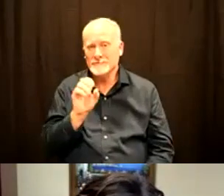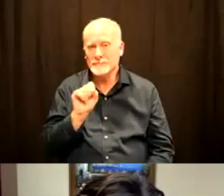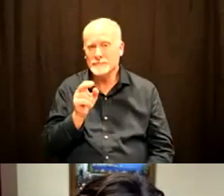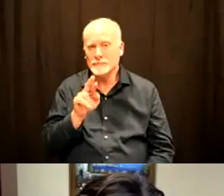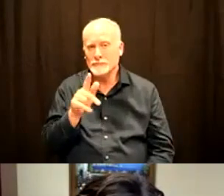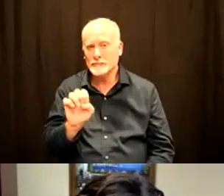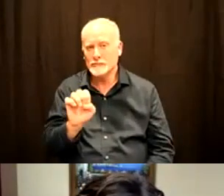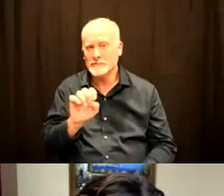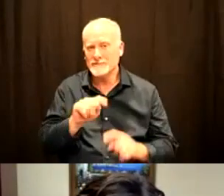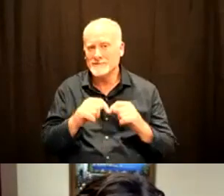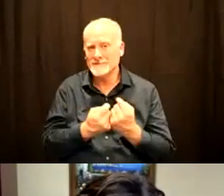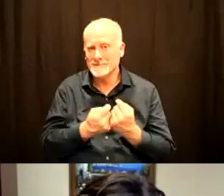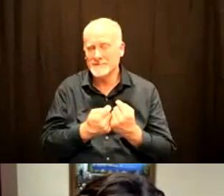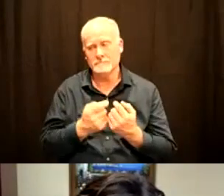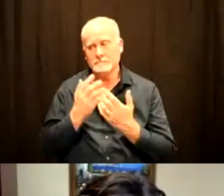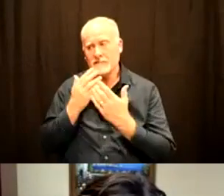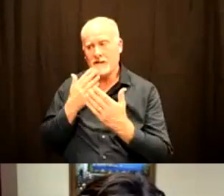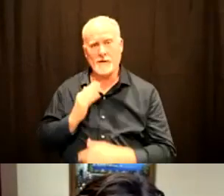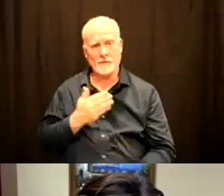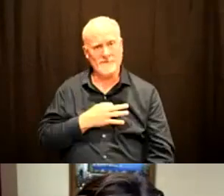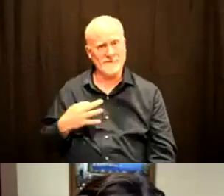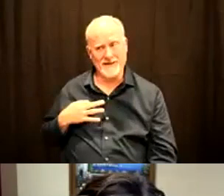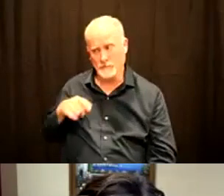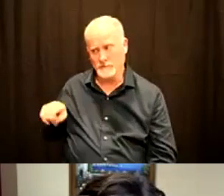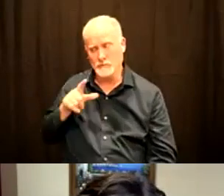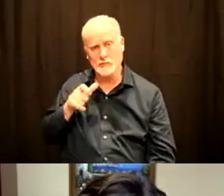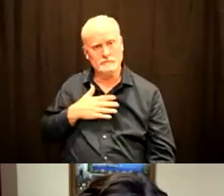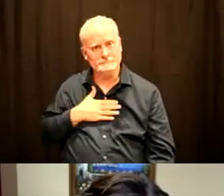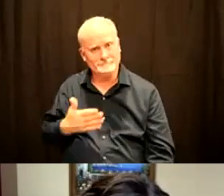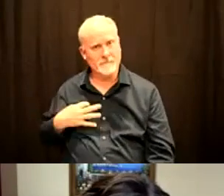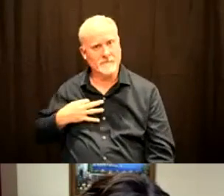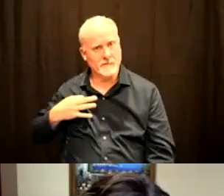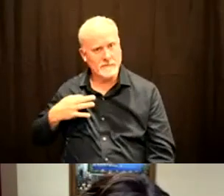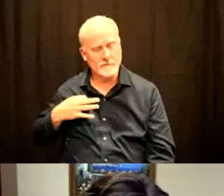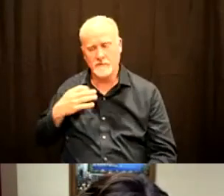want to thank our faculty who have stepped up and volunteered i want to thank our residents and our